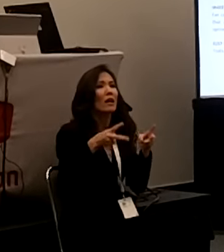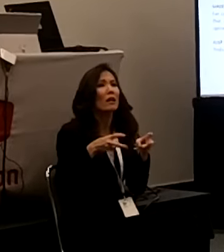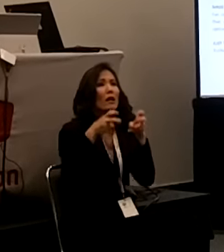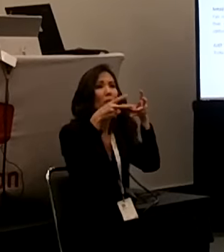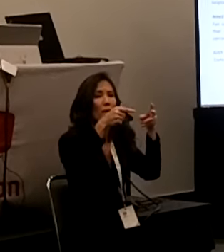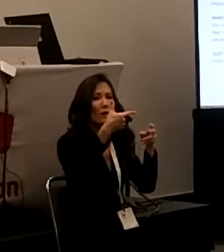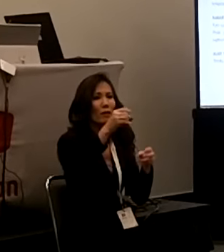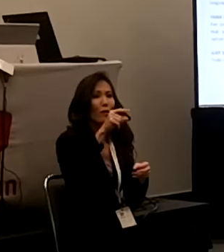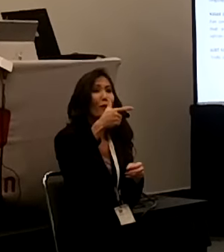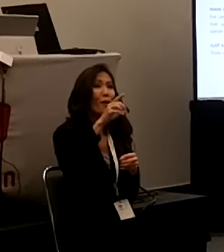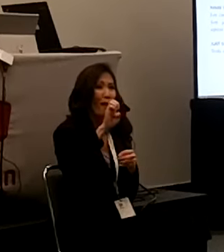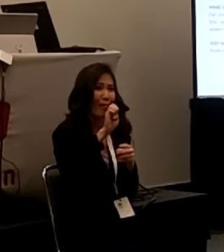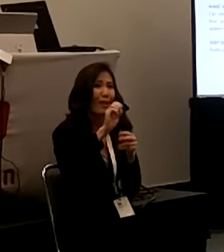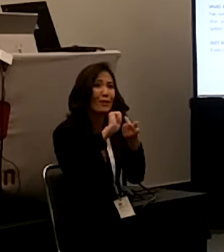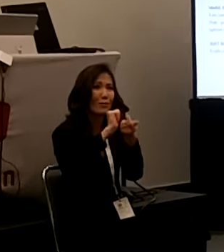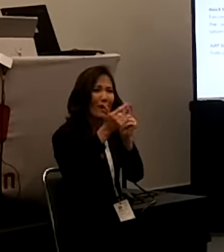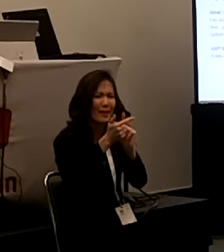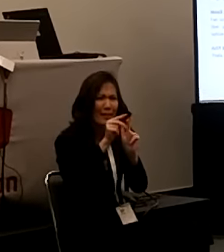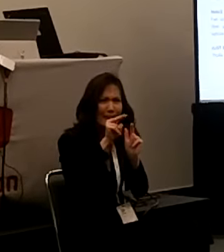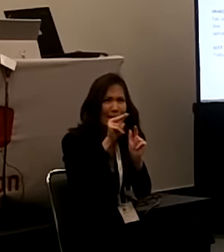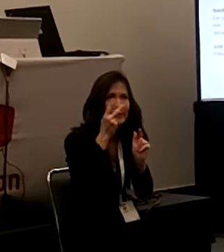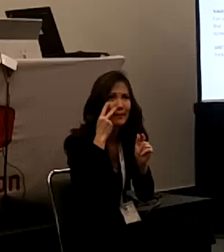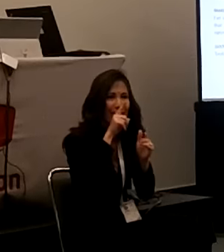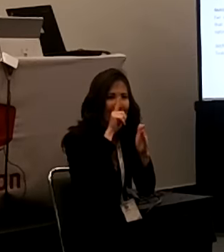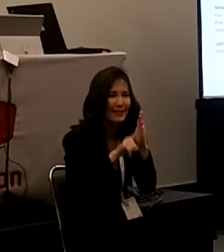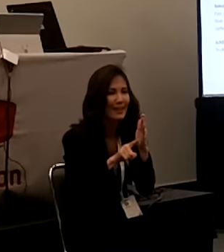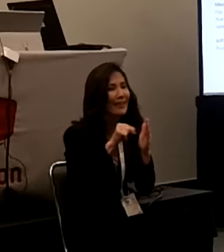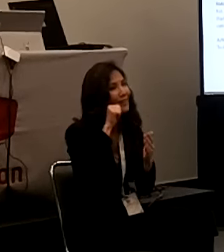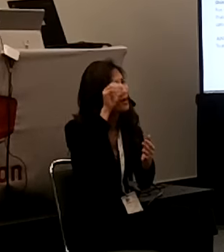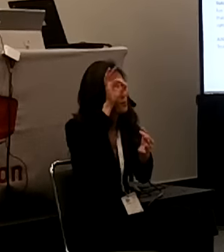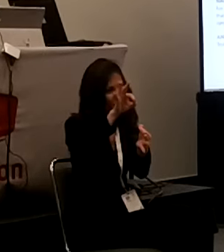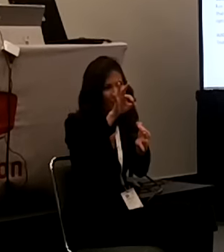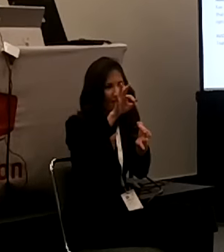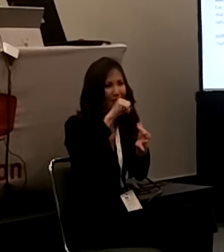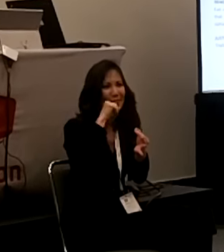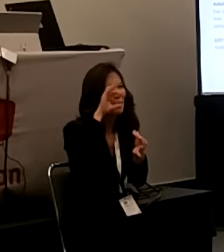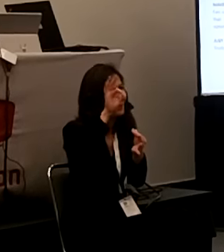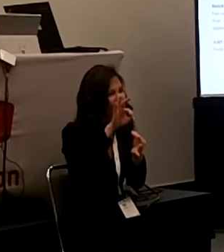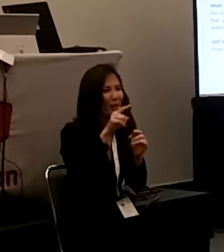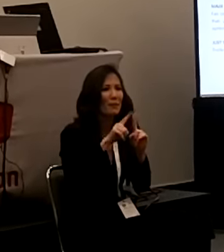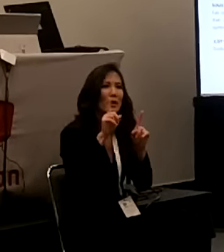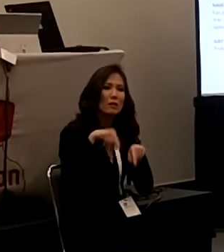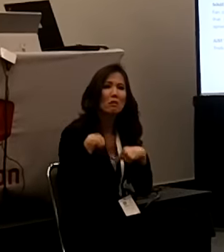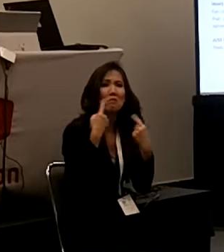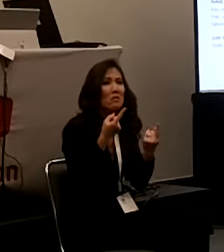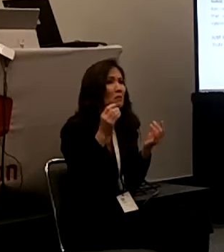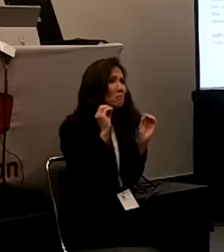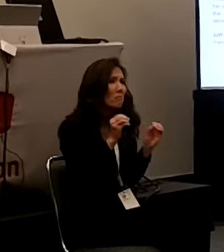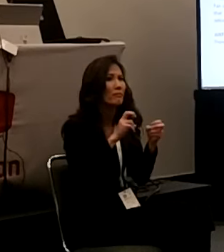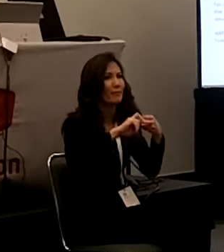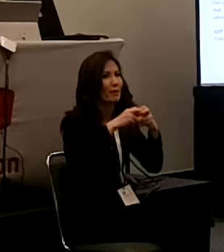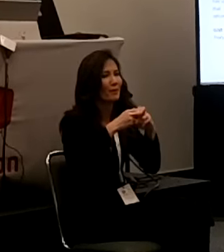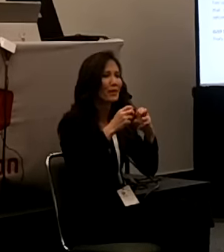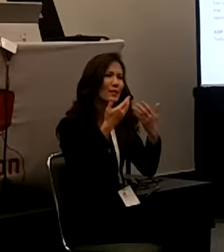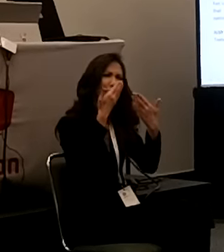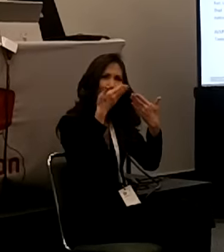and then, kind of get the jist. Google Translate isn't perfect, but so far, I haven't had any issues, just get the general idea.